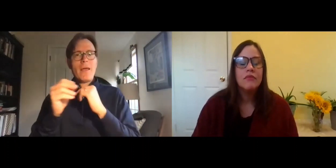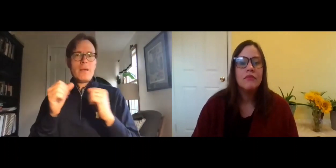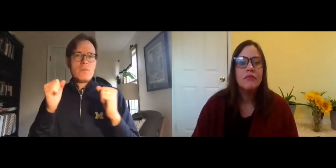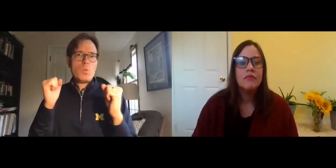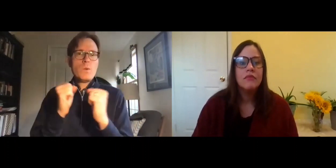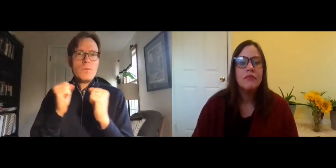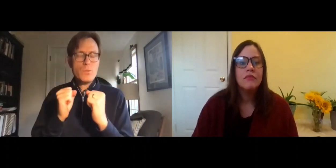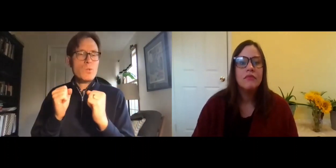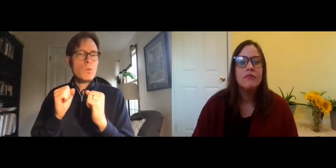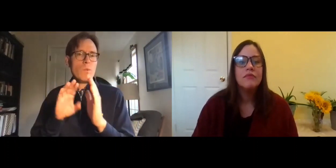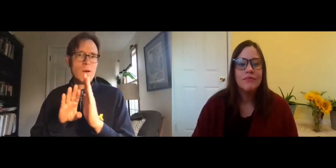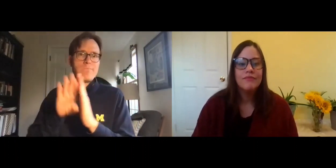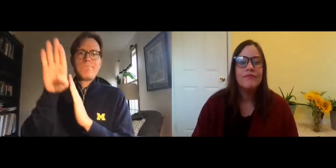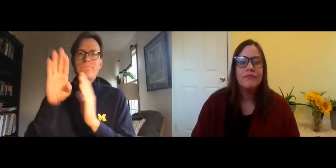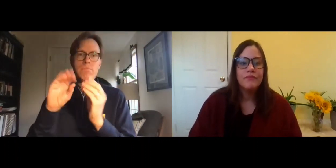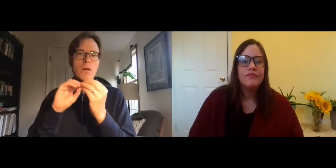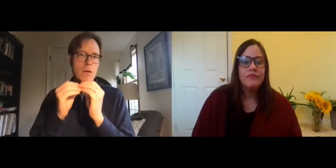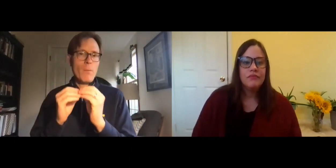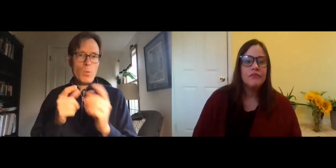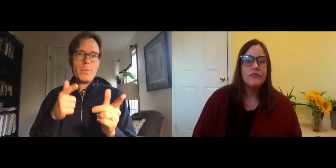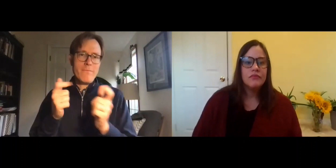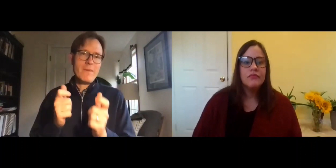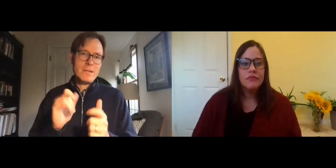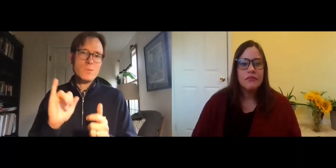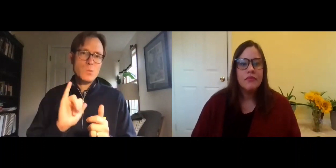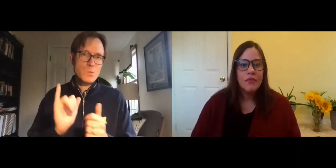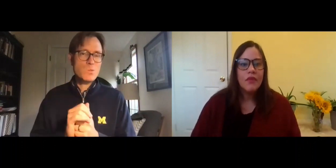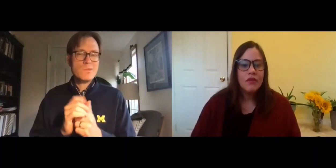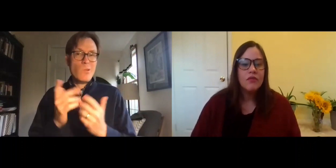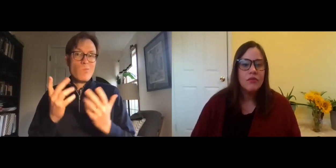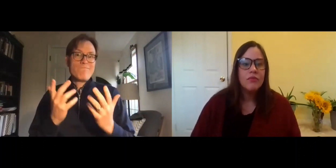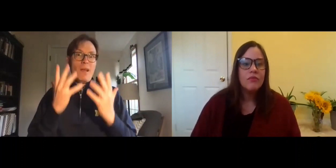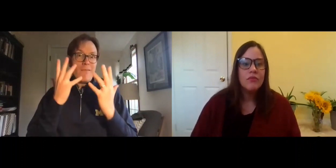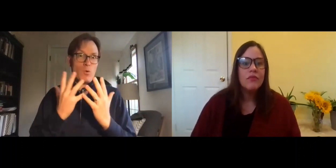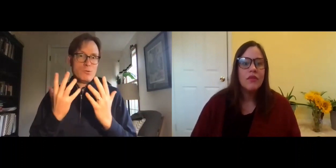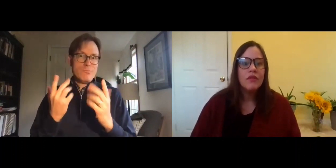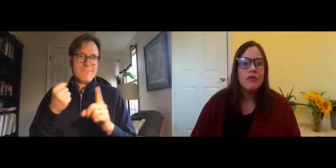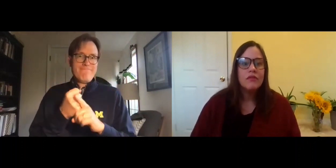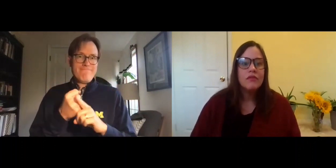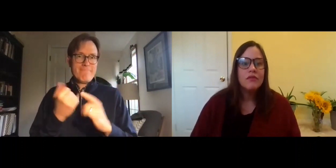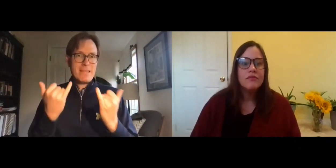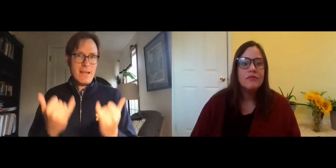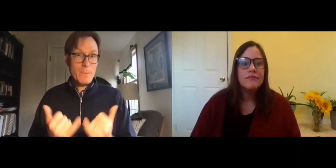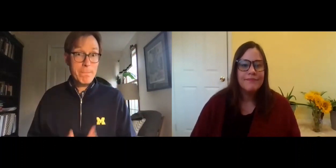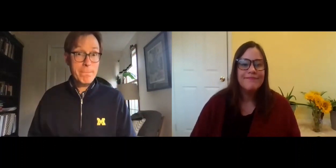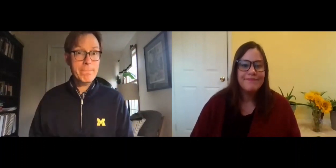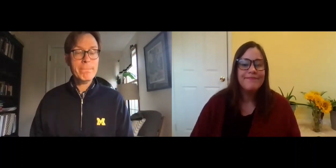We're expecting that during fall and winter those numbers are going to increase even more.